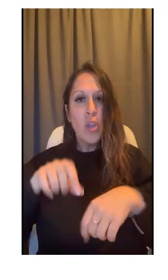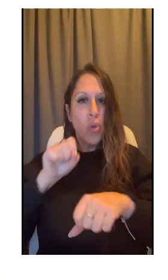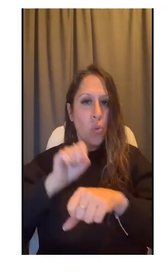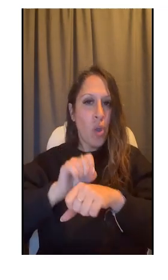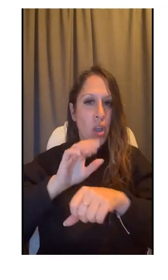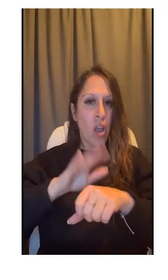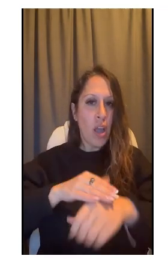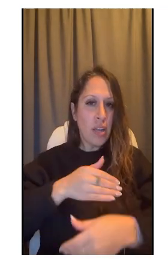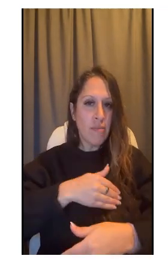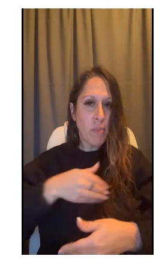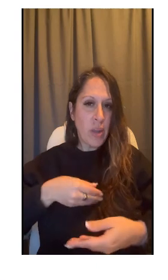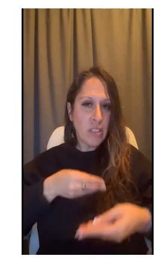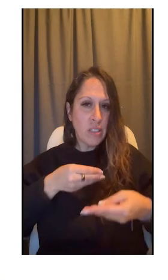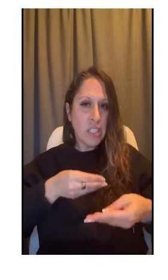work on normalizing breastfeeding.